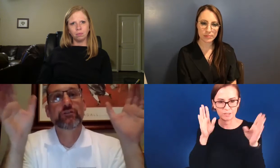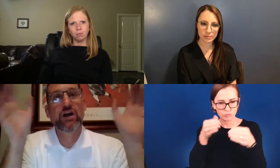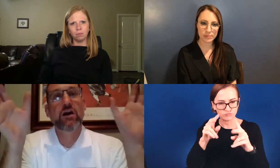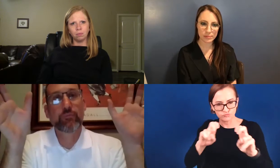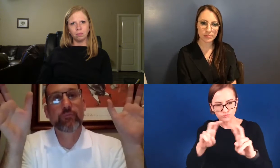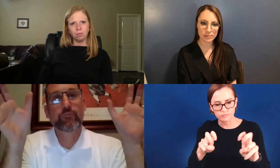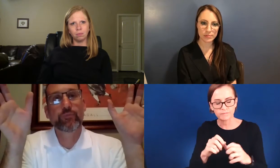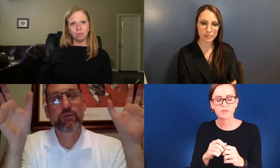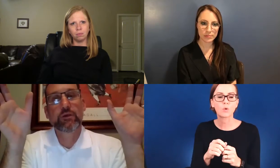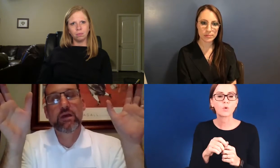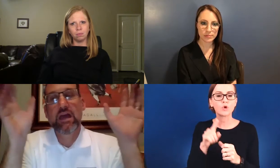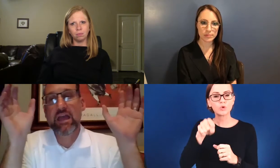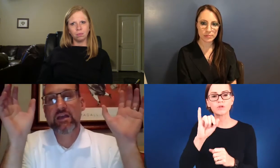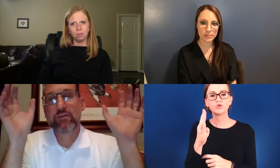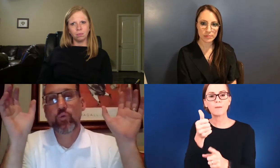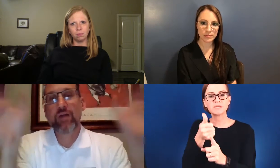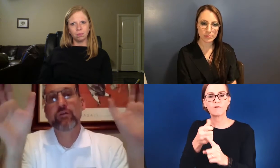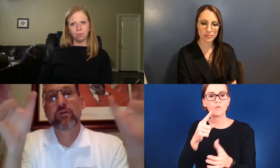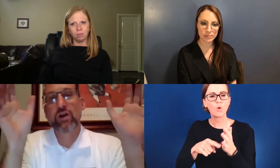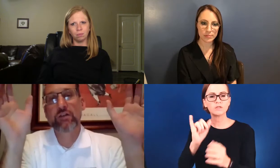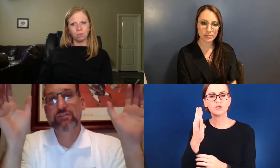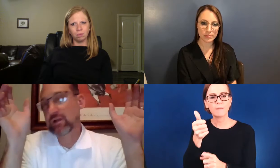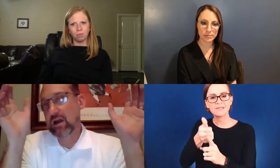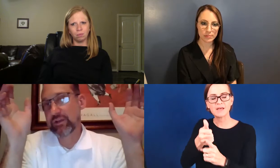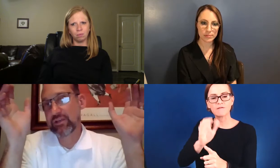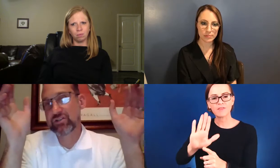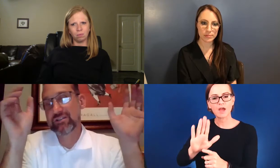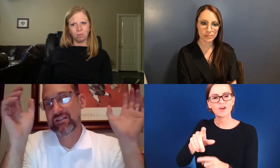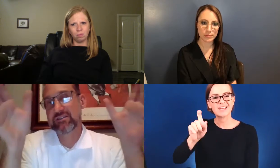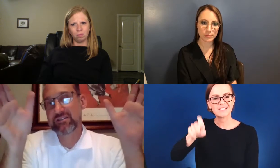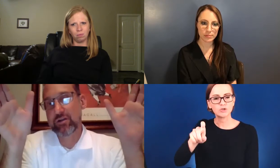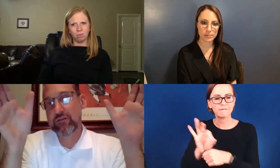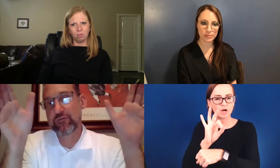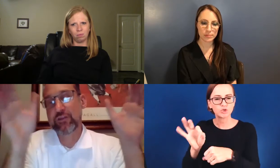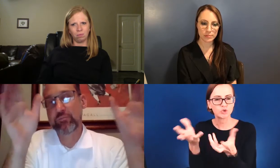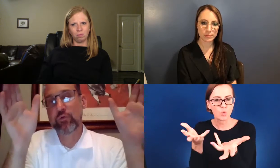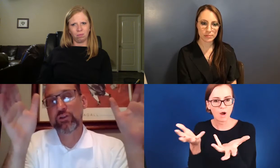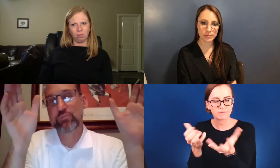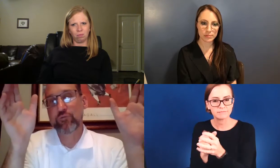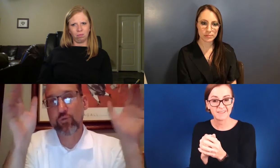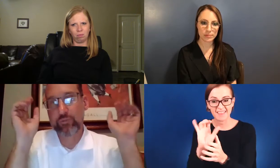of the job, and whether or not, some accommodation is necessary for the employee to perform